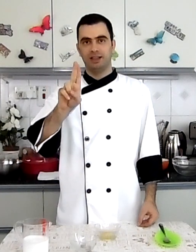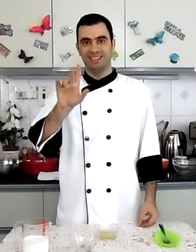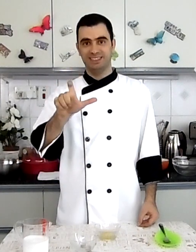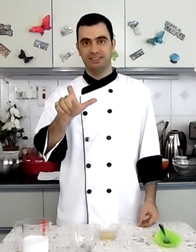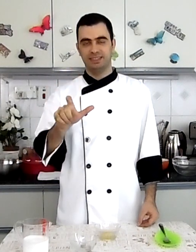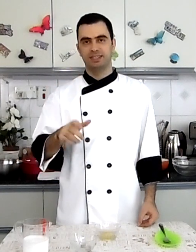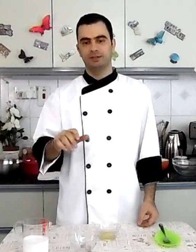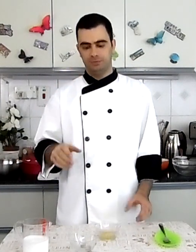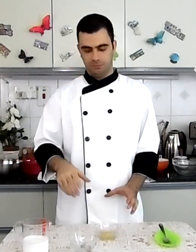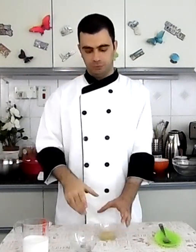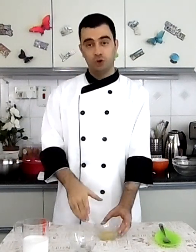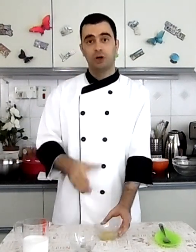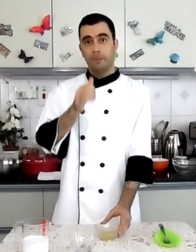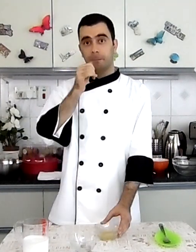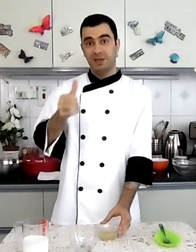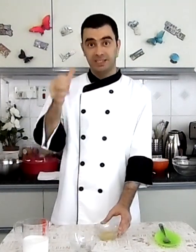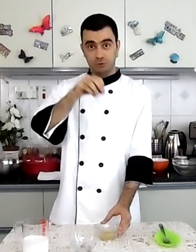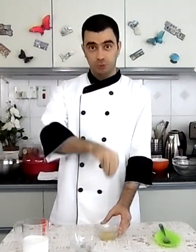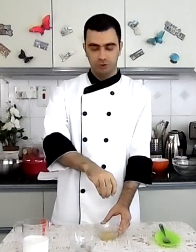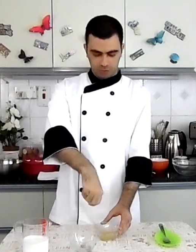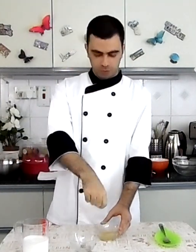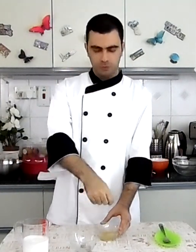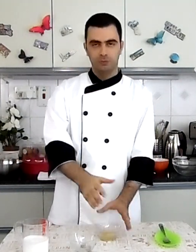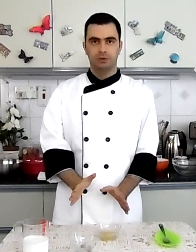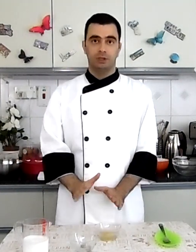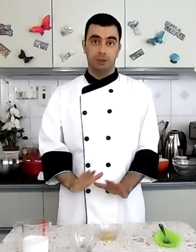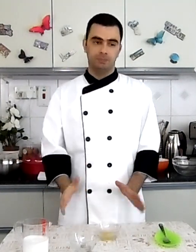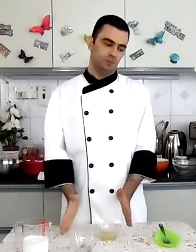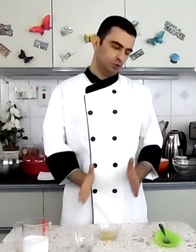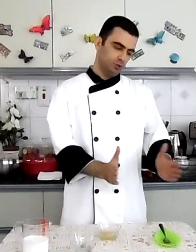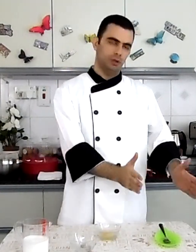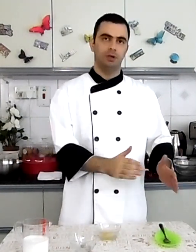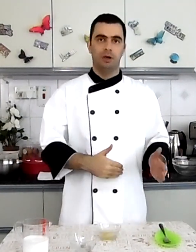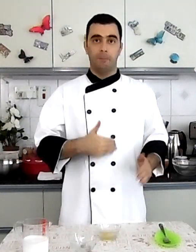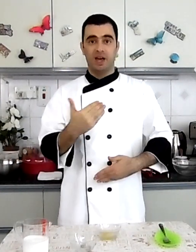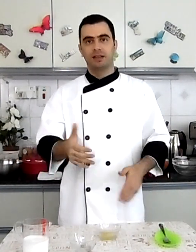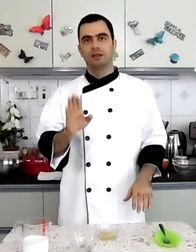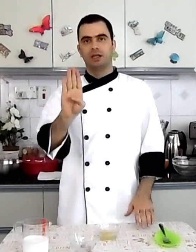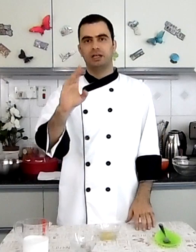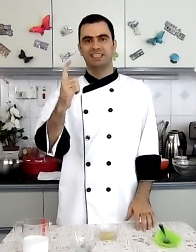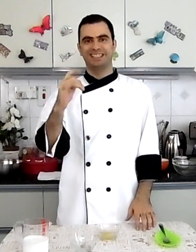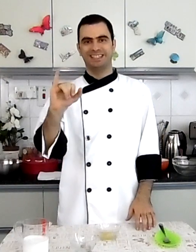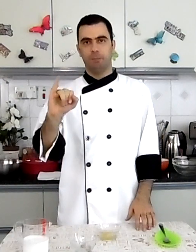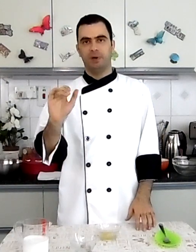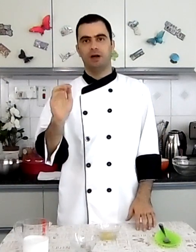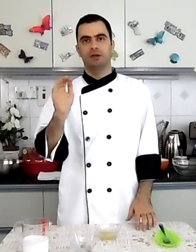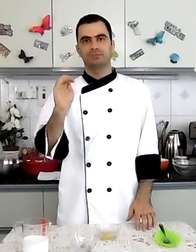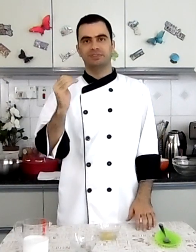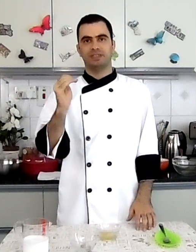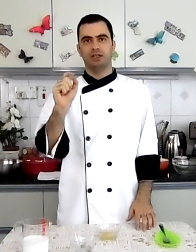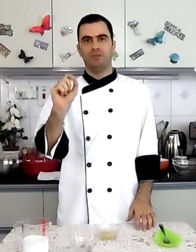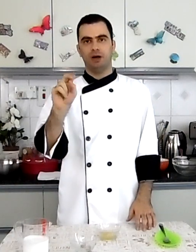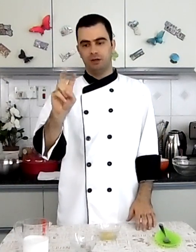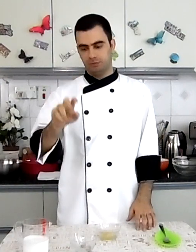After dissolving the gelatin in water, we keep it aside بعد أن قمنا بتذويب الجيلاتين بالماء، نتركه جانباً Now, we will prepare the whipping cream والآن سنقوم بتحضير الكريمة المخفوقة